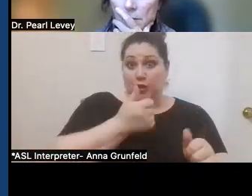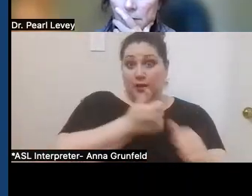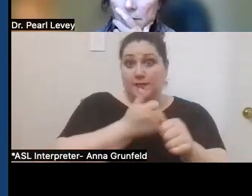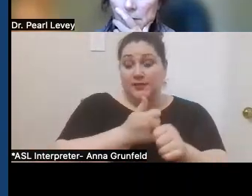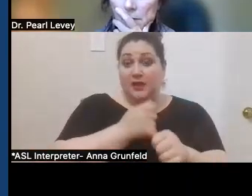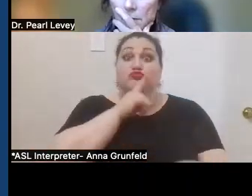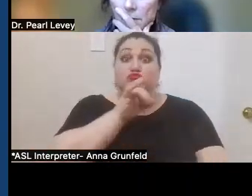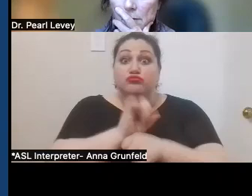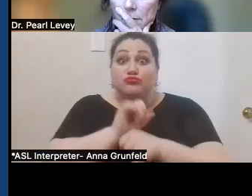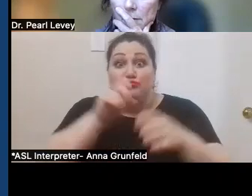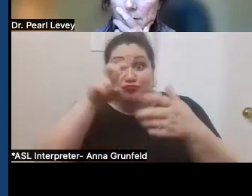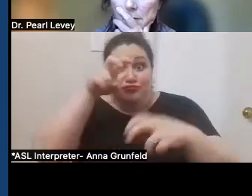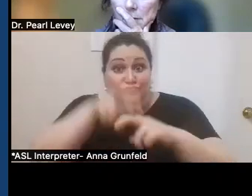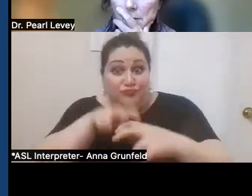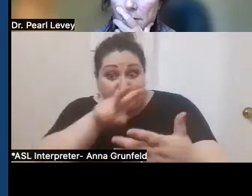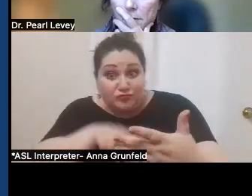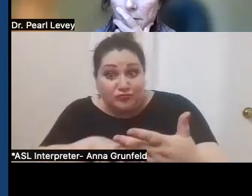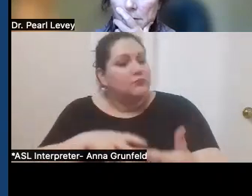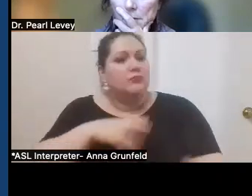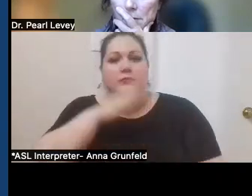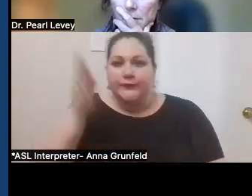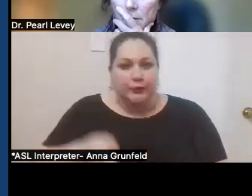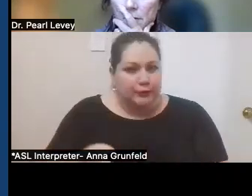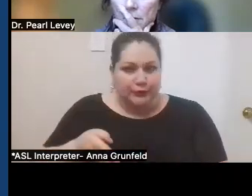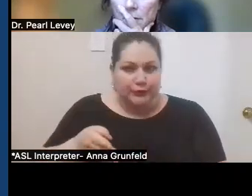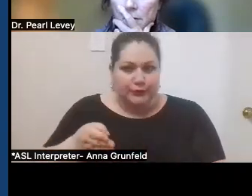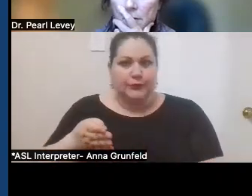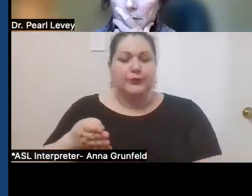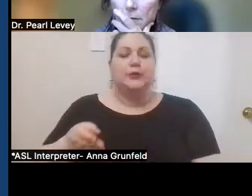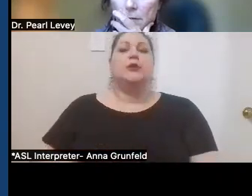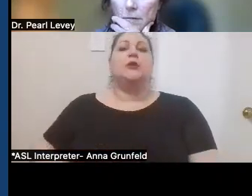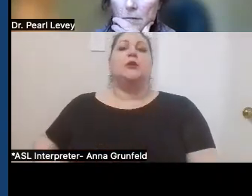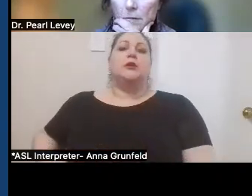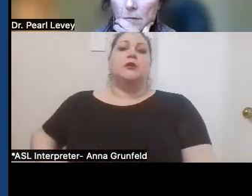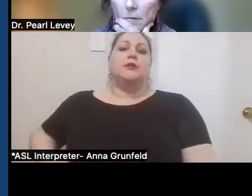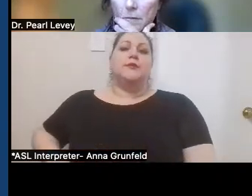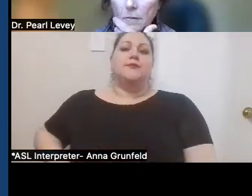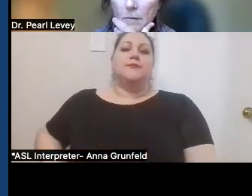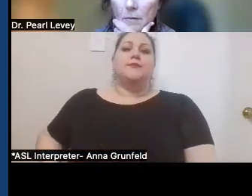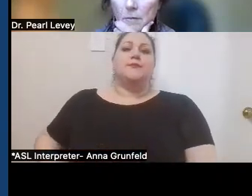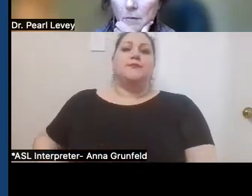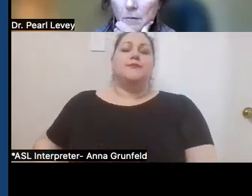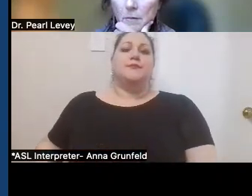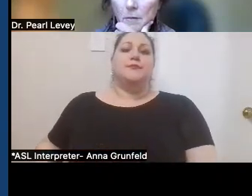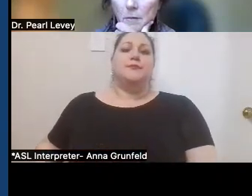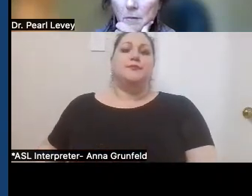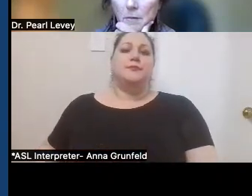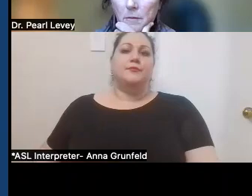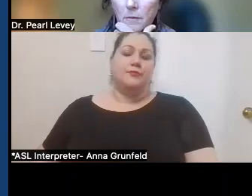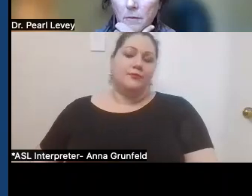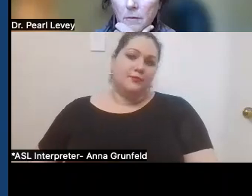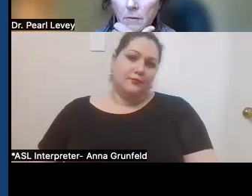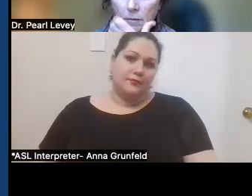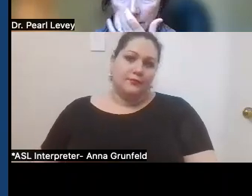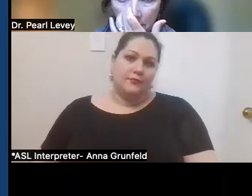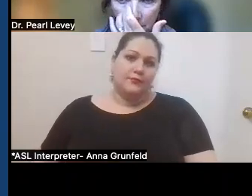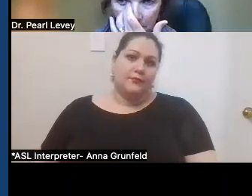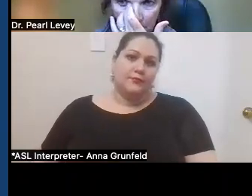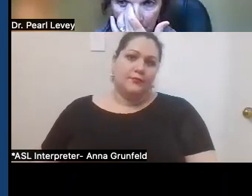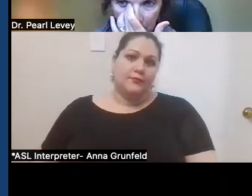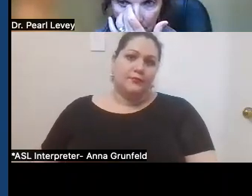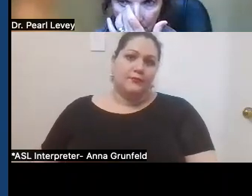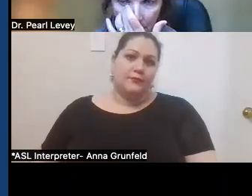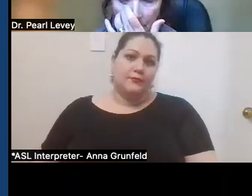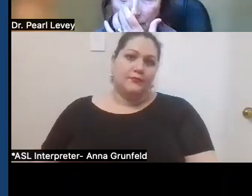it was also a way of trying to move from a deflect from evade the requirement of the course.